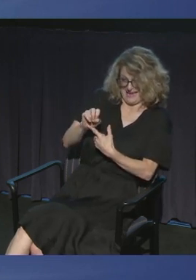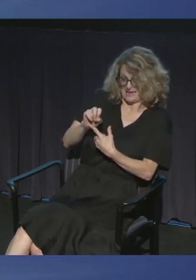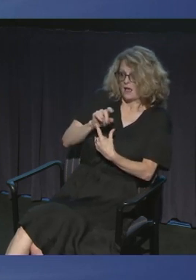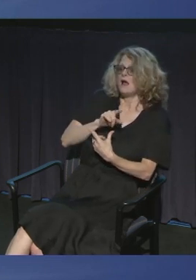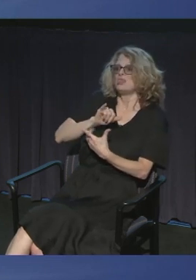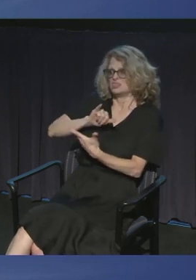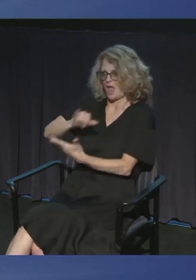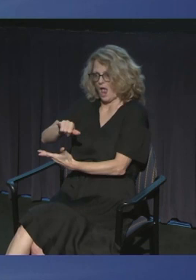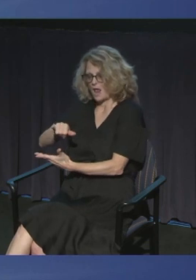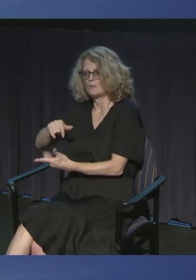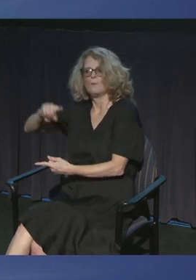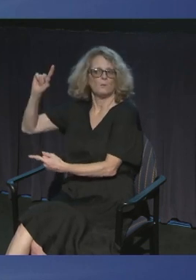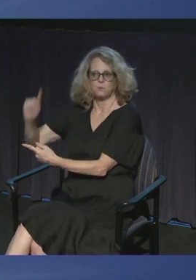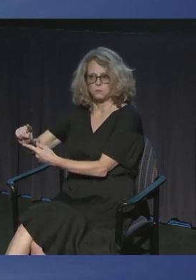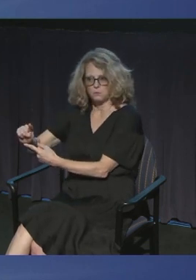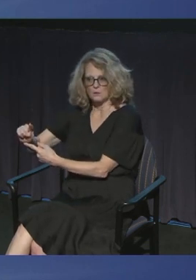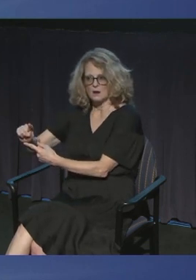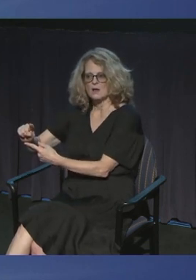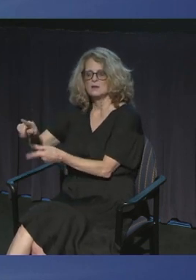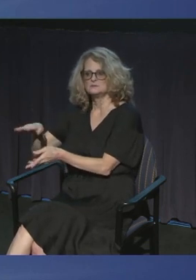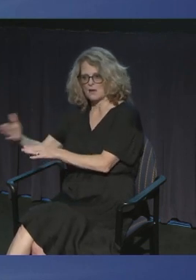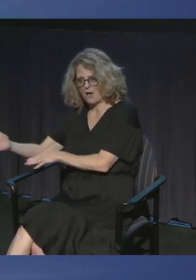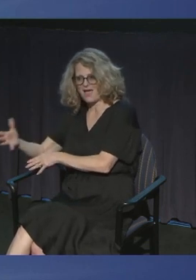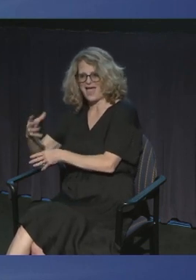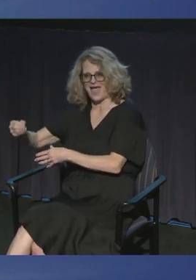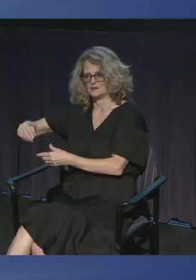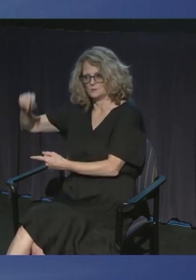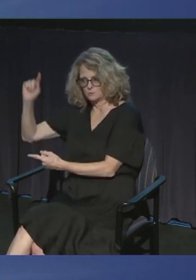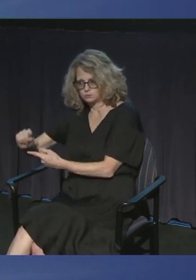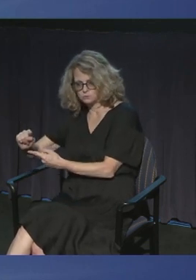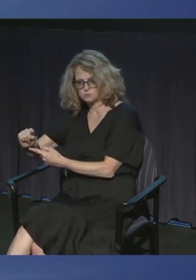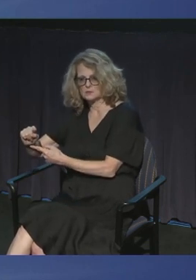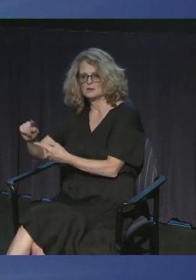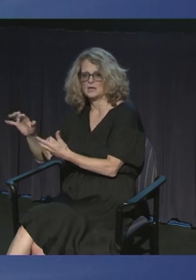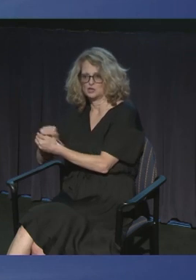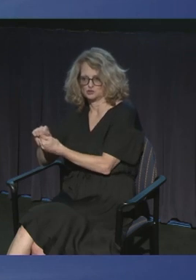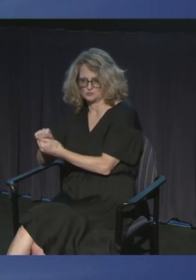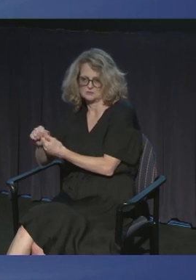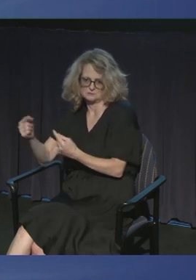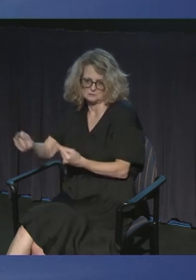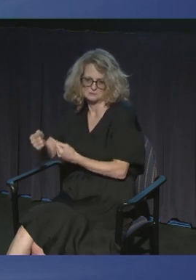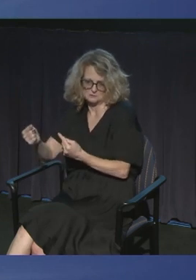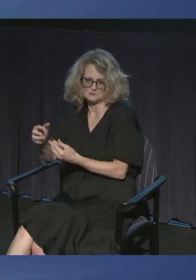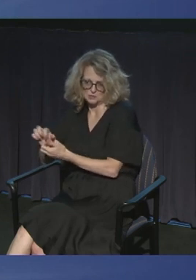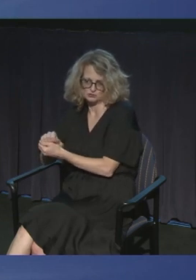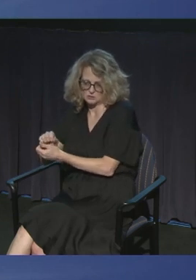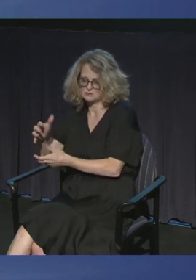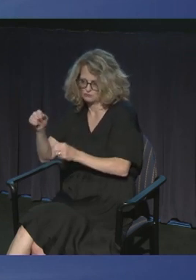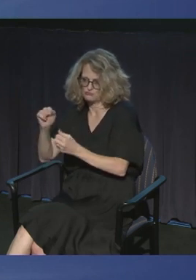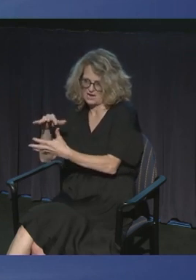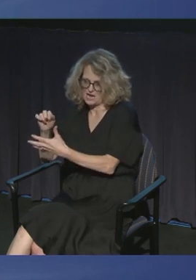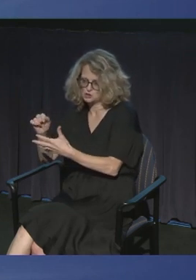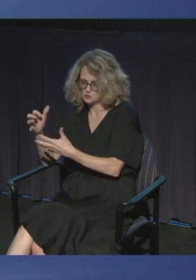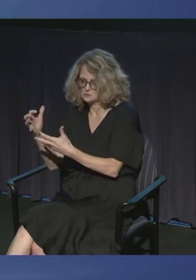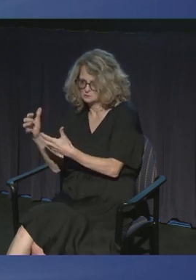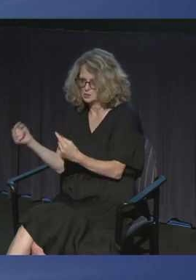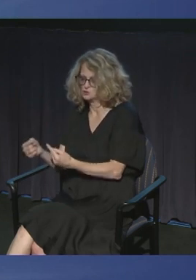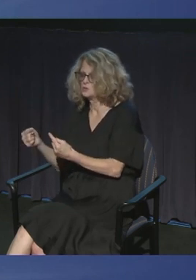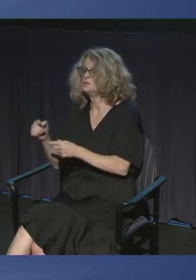REDUCE THE DISEASE INDEX. CLINICAL SCORES. IT HAD AN